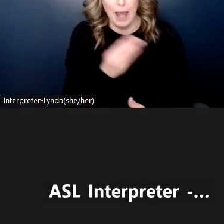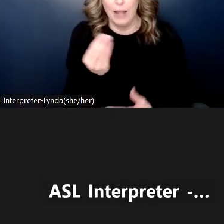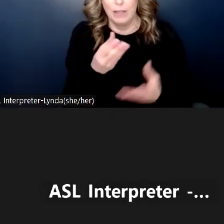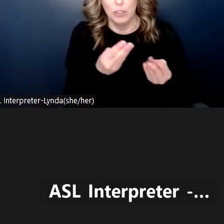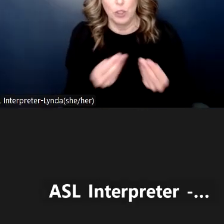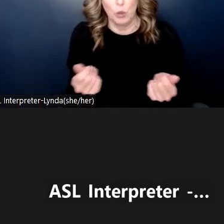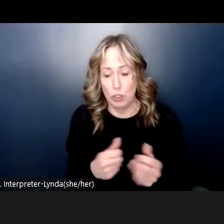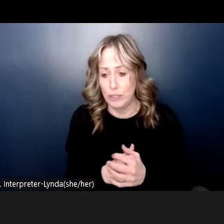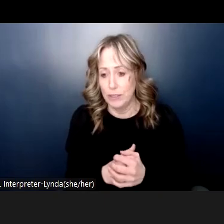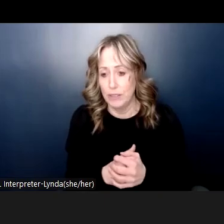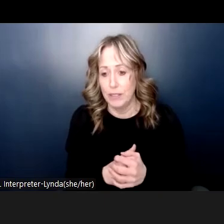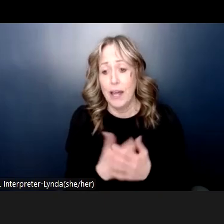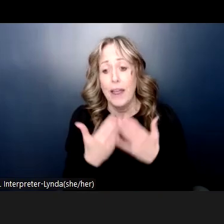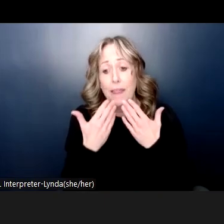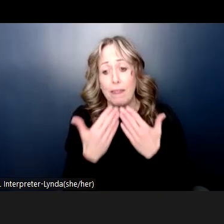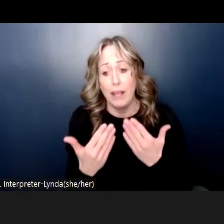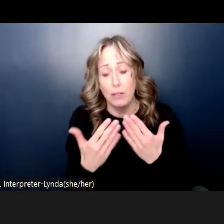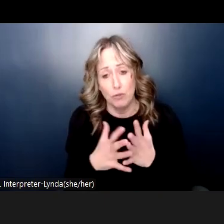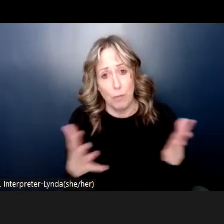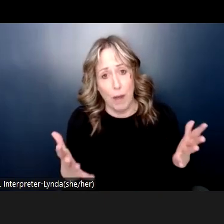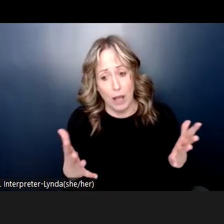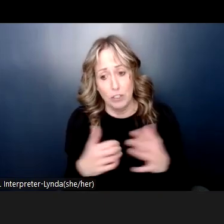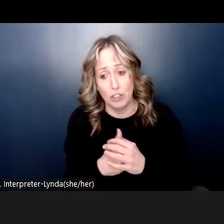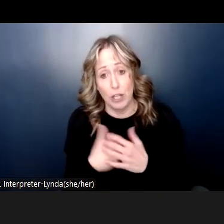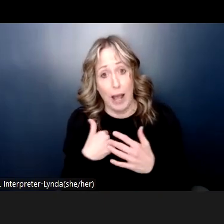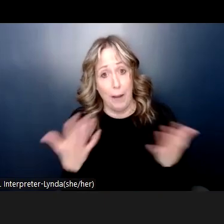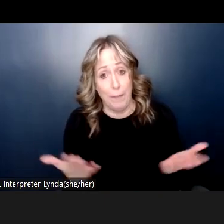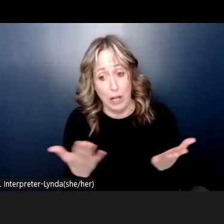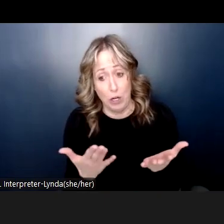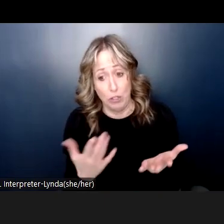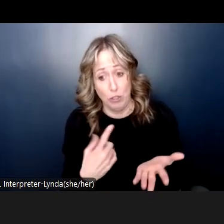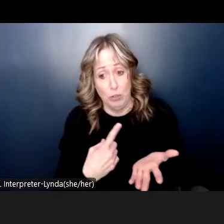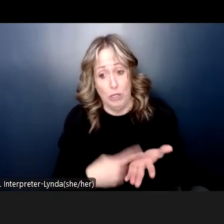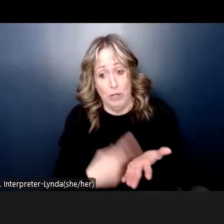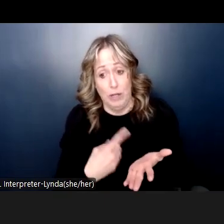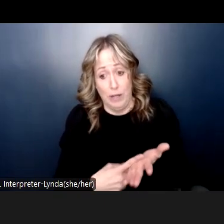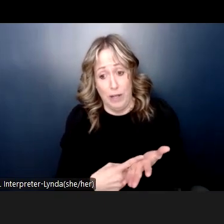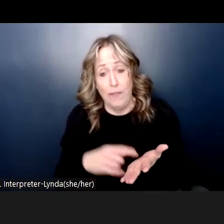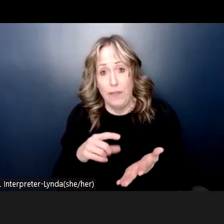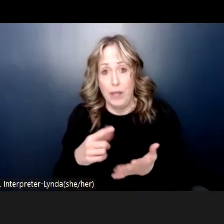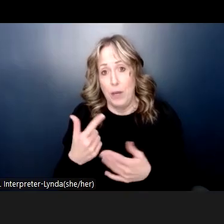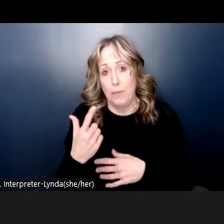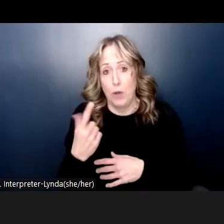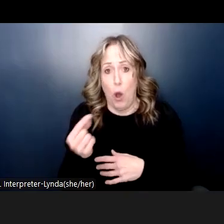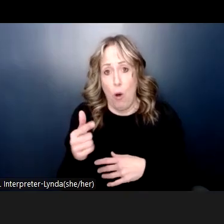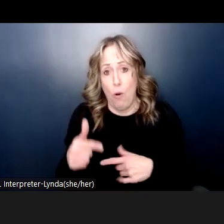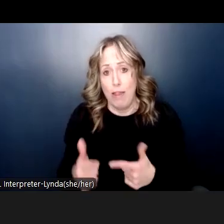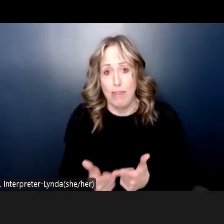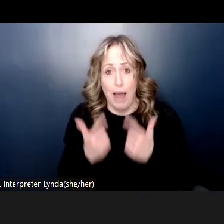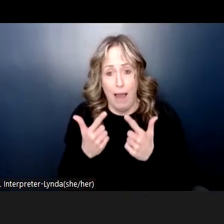Thank you so much. I'm here to talk about the Mosaic Goal Live helpdesk, which is going to be the main way